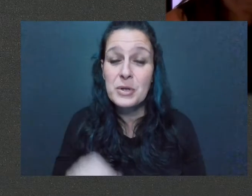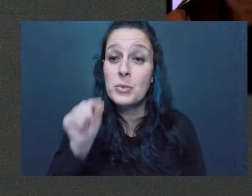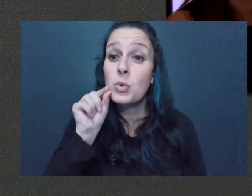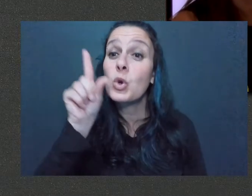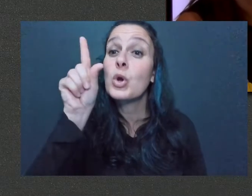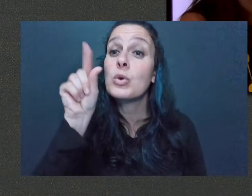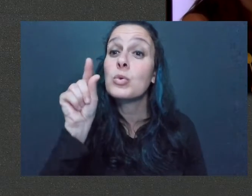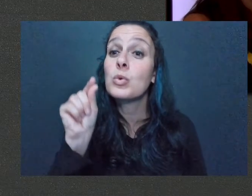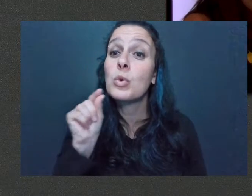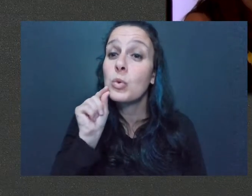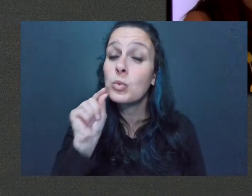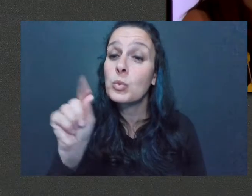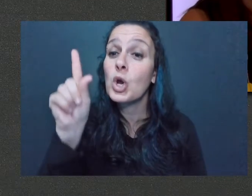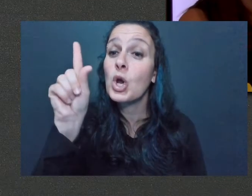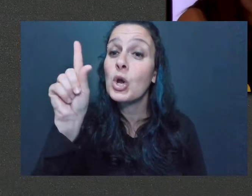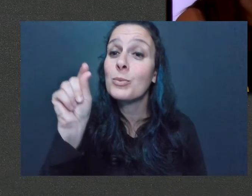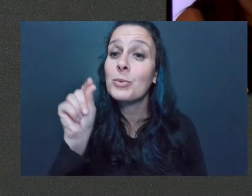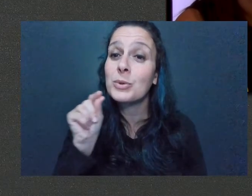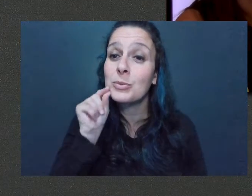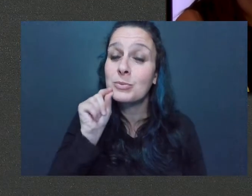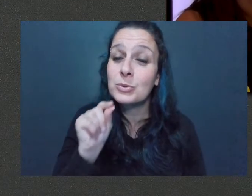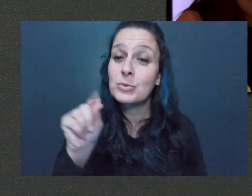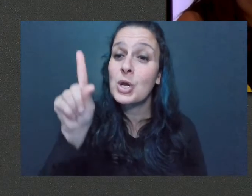[bluebird chirping]